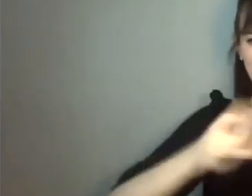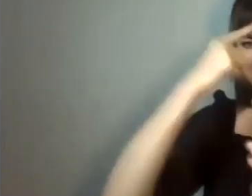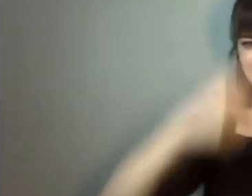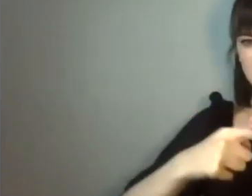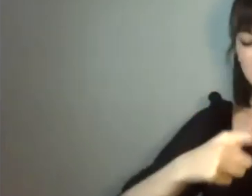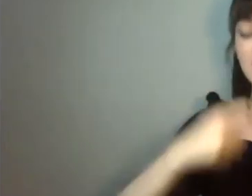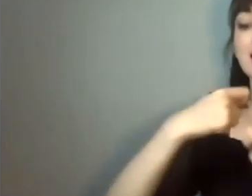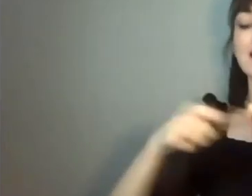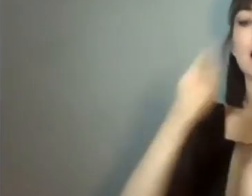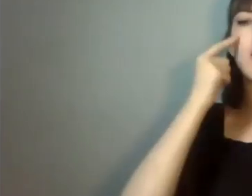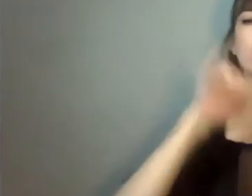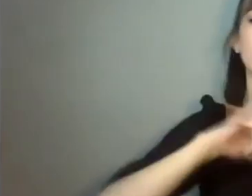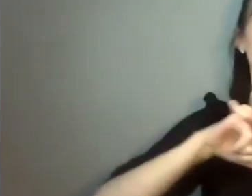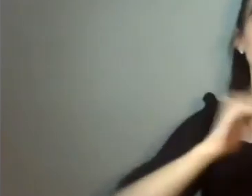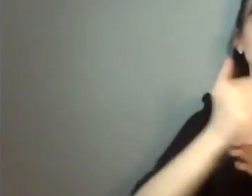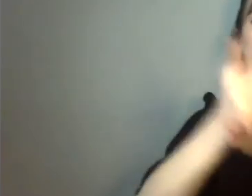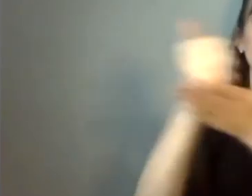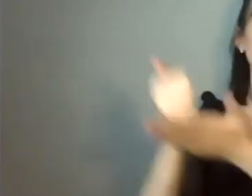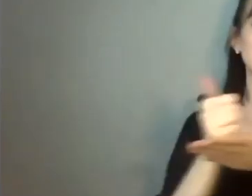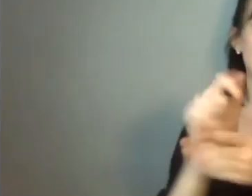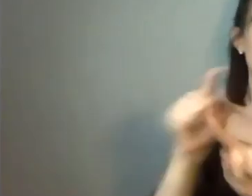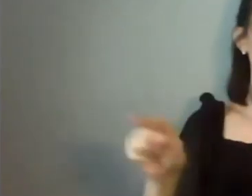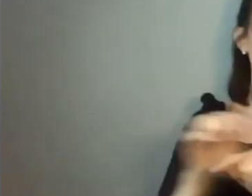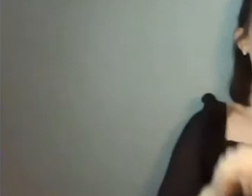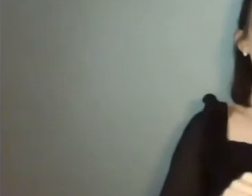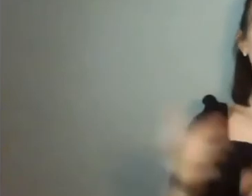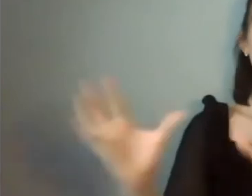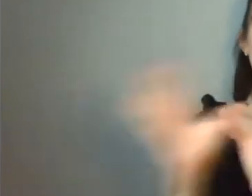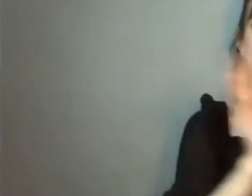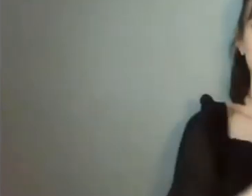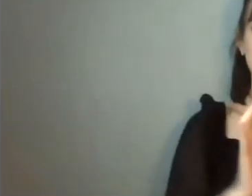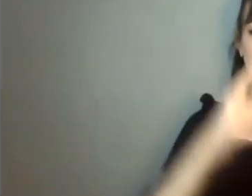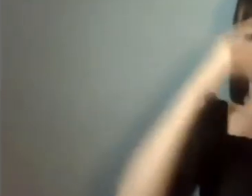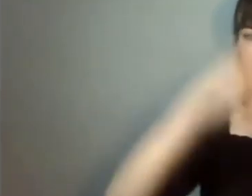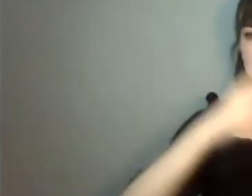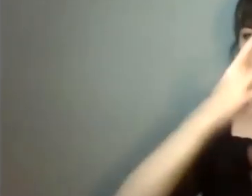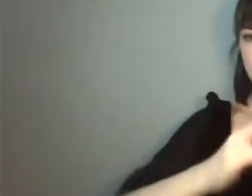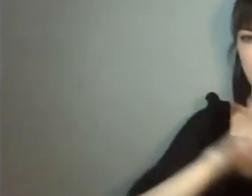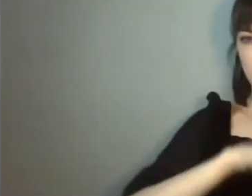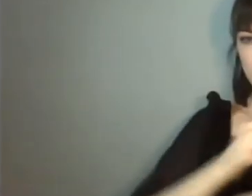with those decision makers on the system, so there is what's called on boarding processes